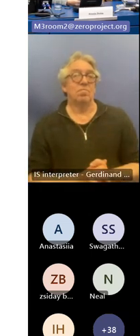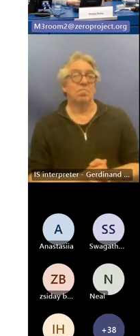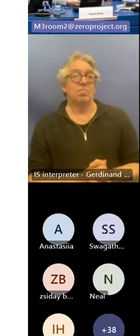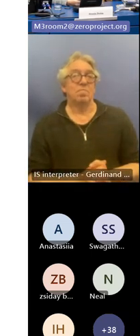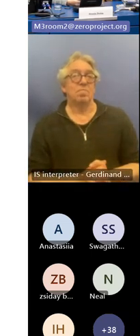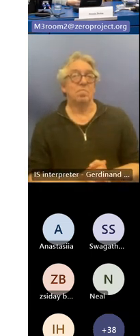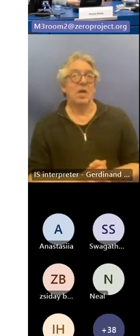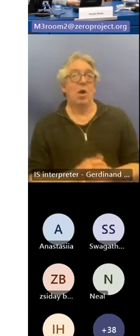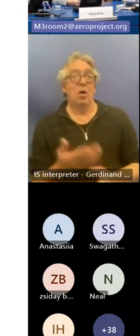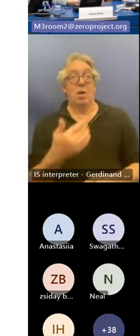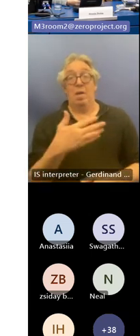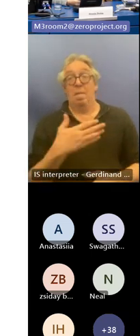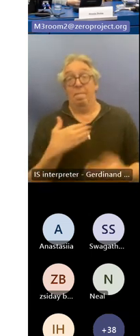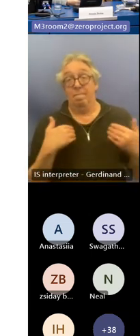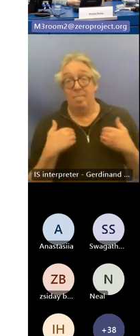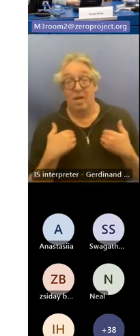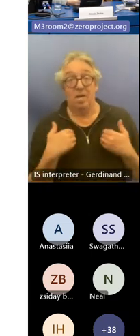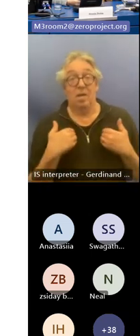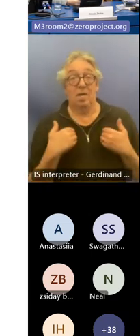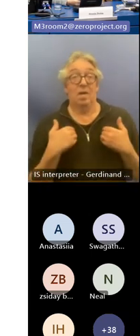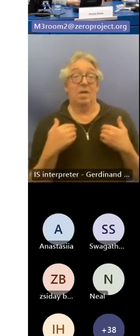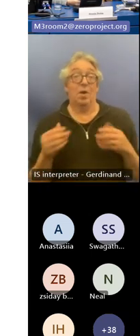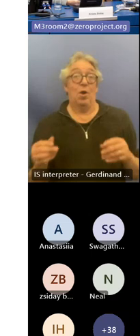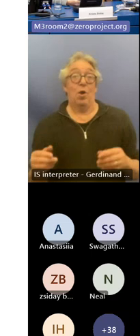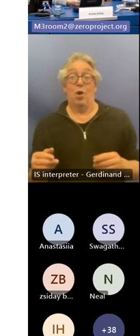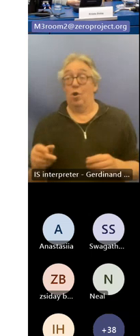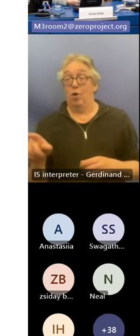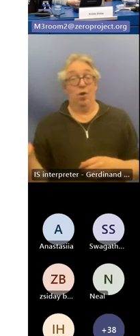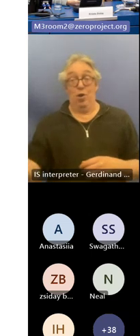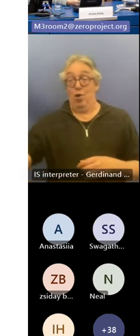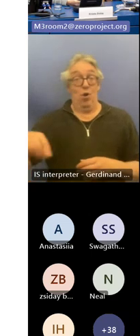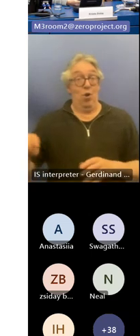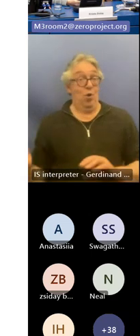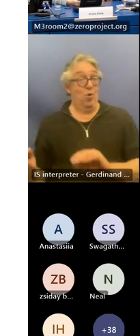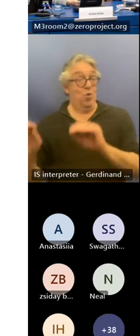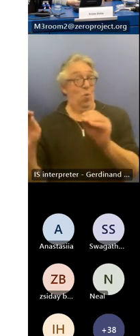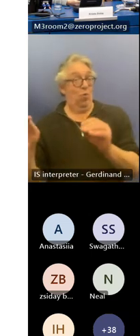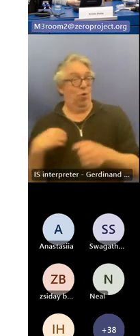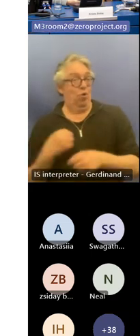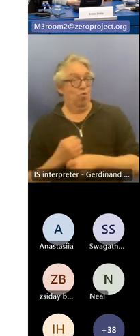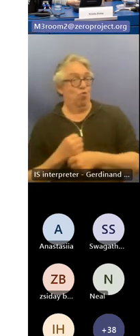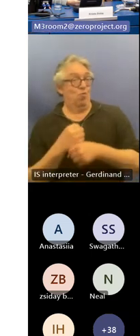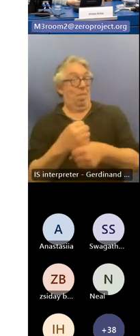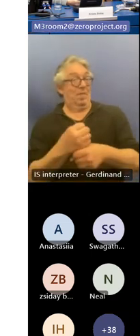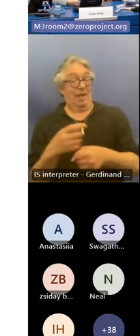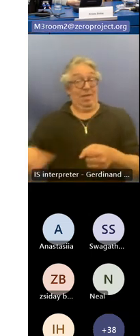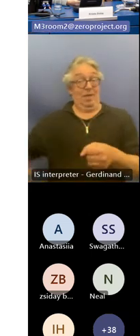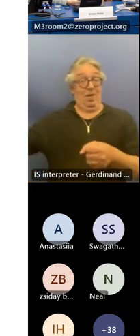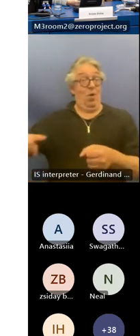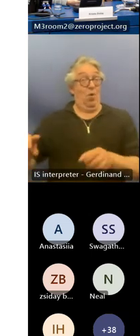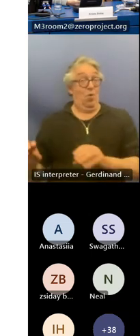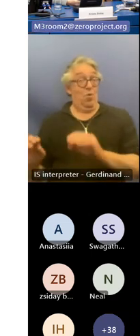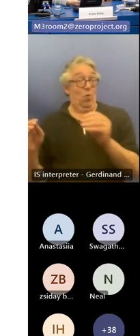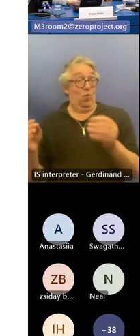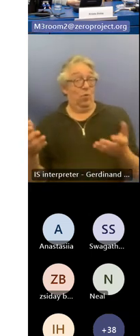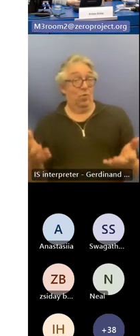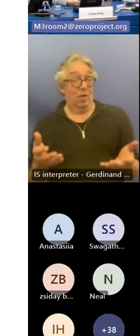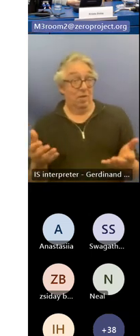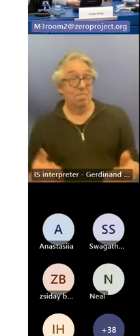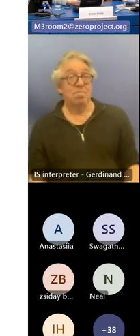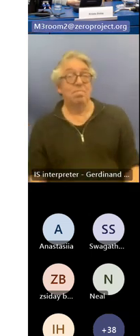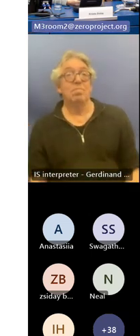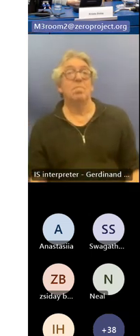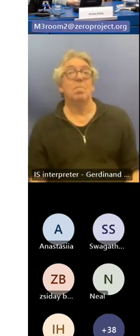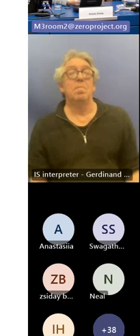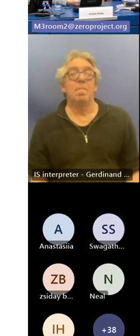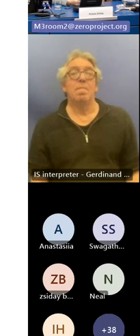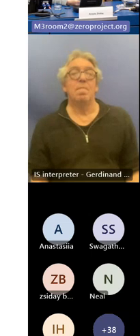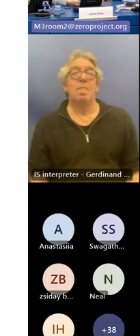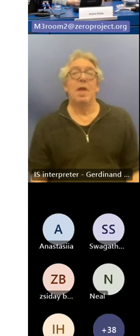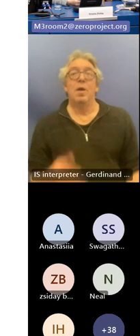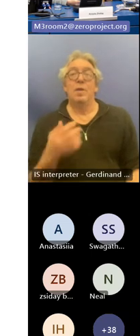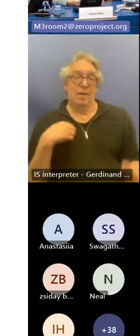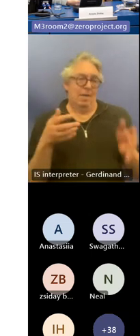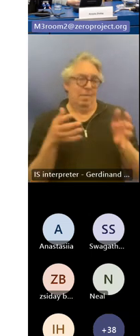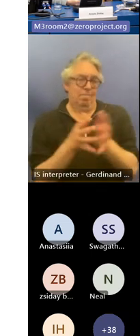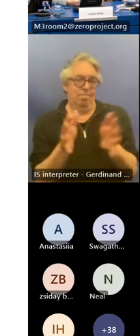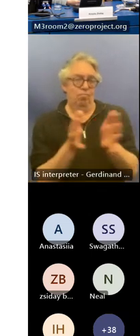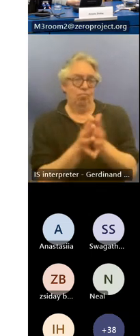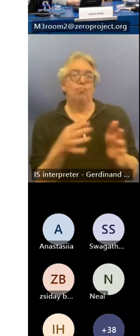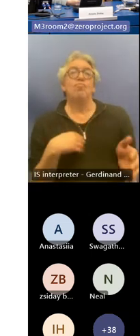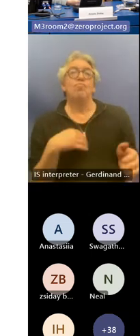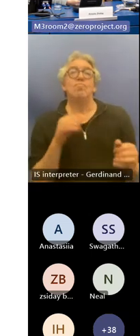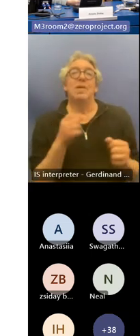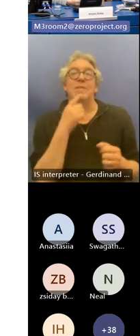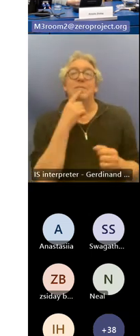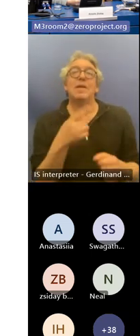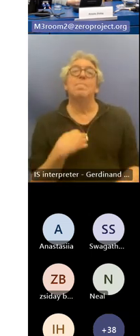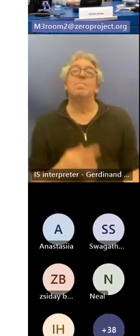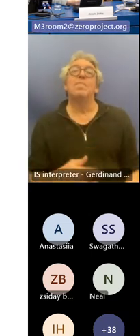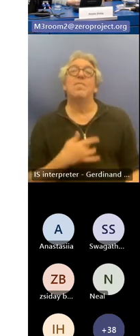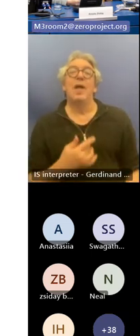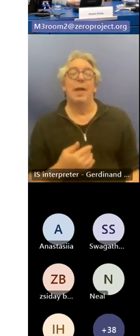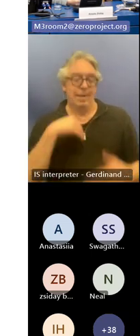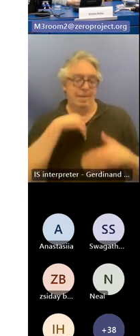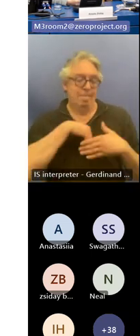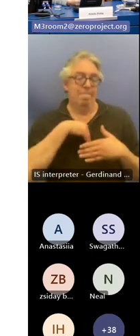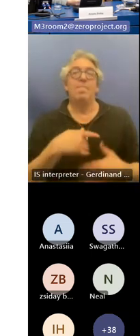my colleagues. It is something that I am really proud of, I can say. For the people in the room,